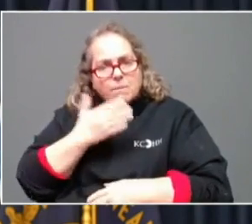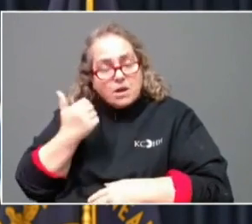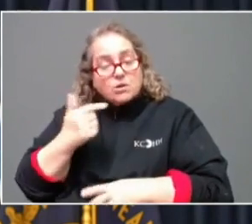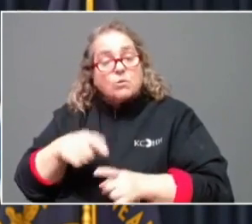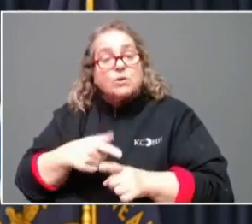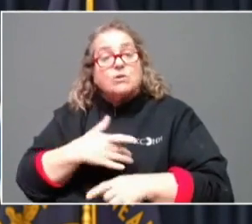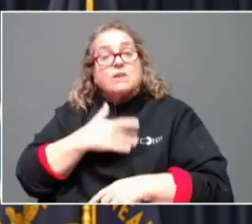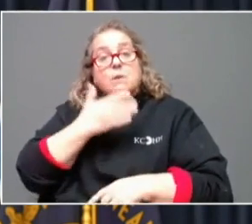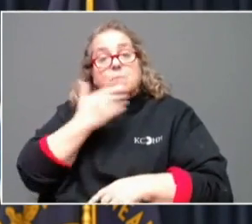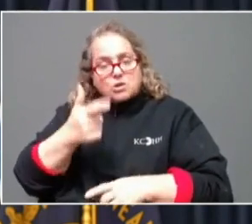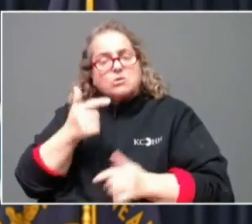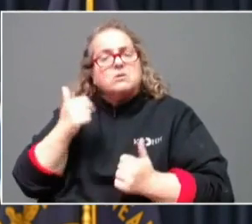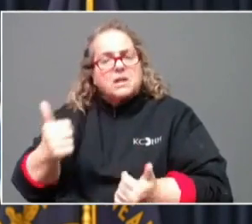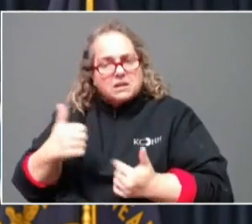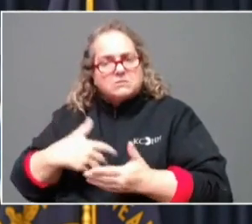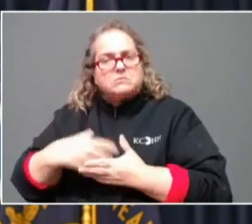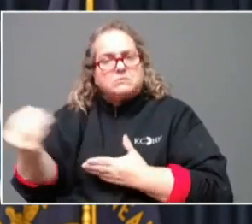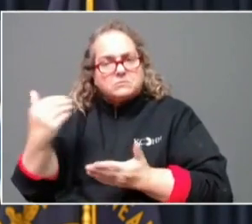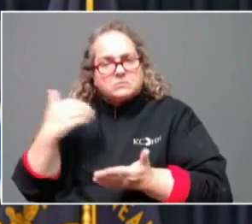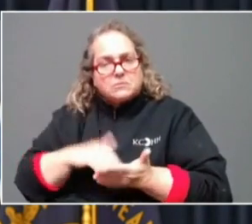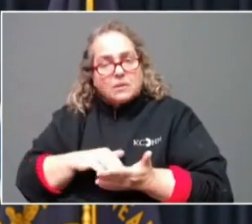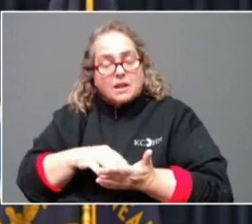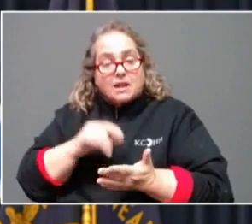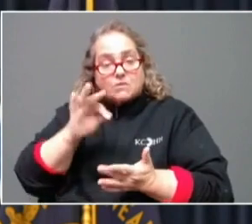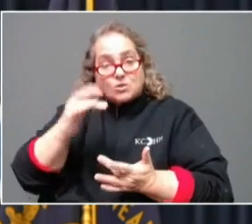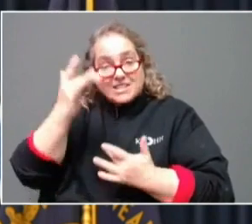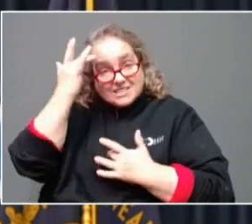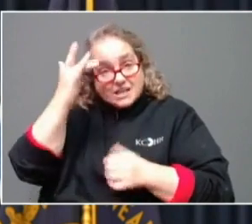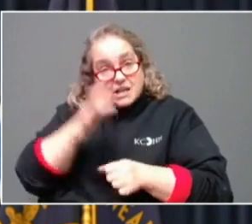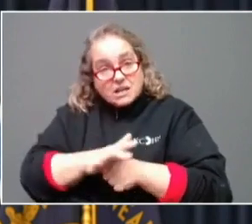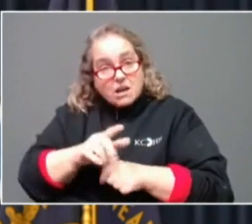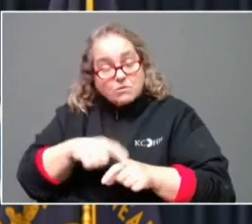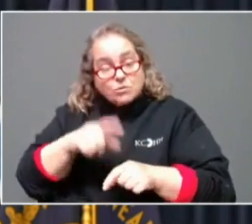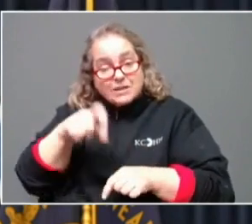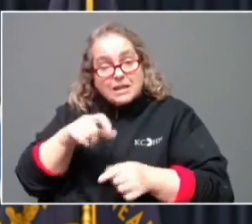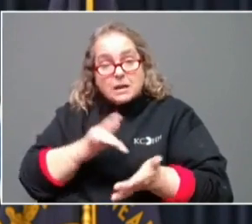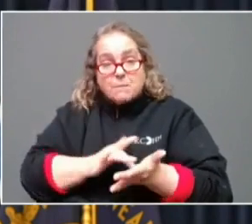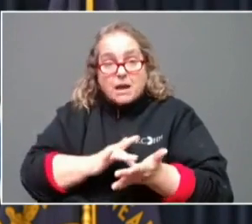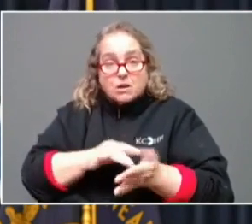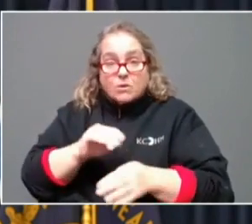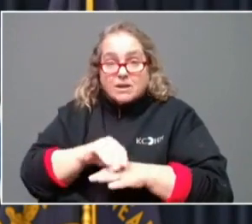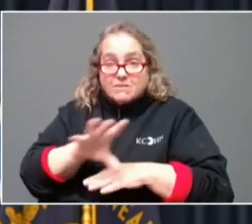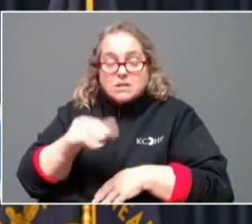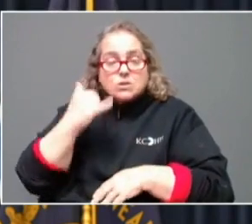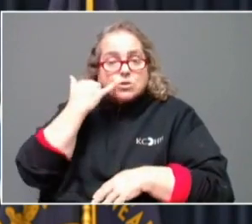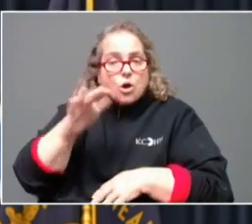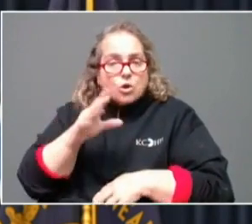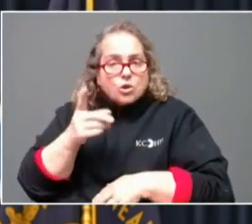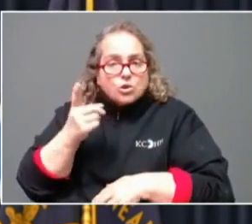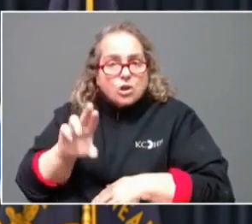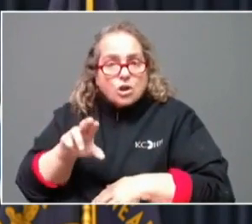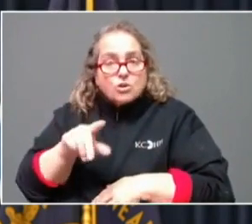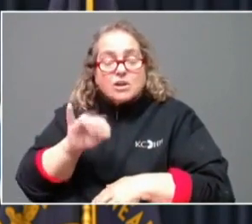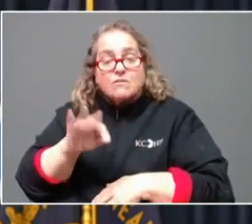if you think you're sick enough to need medical advice, call your doctor. And if you think you have an emergency by all means, then go to an emergency